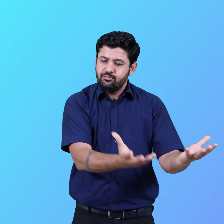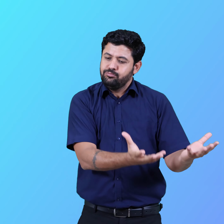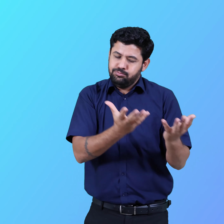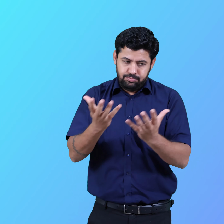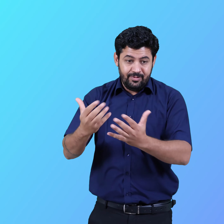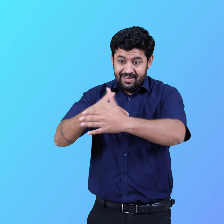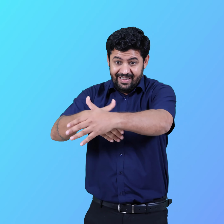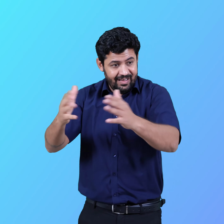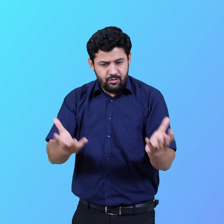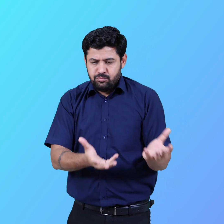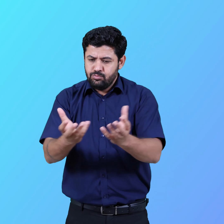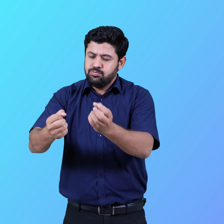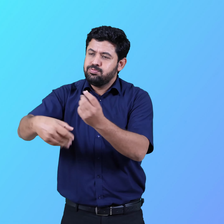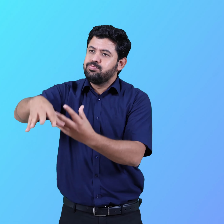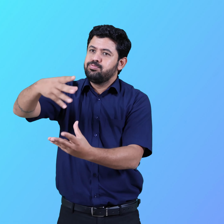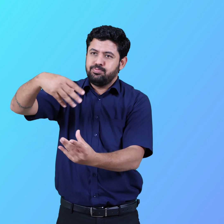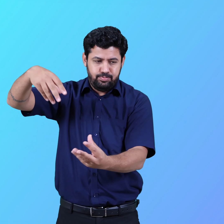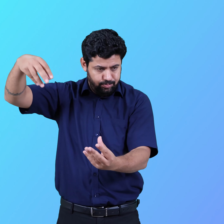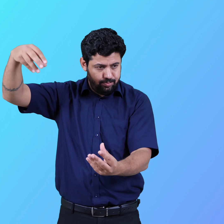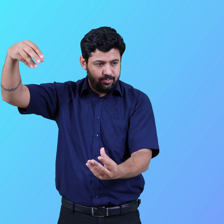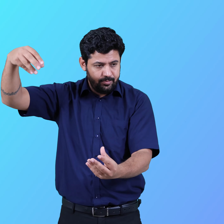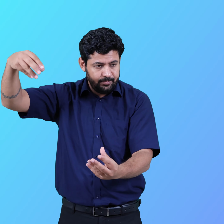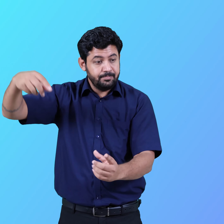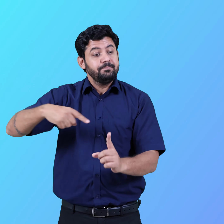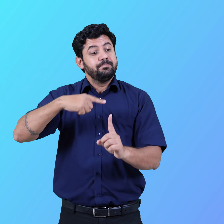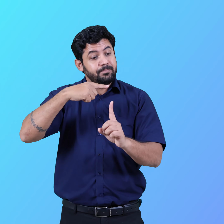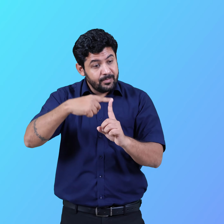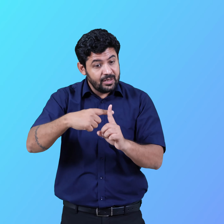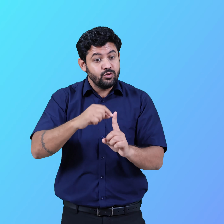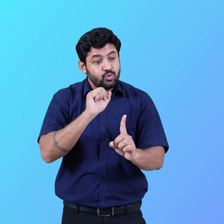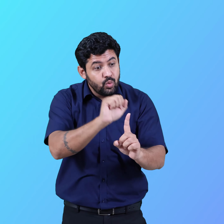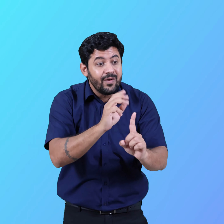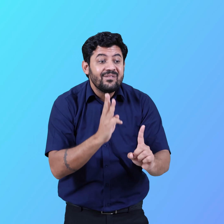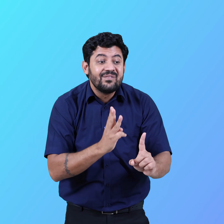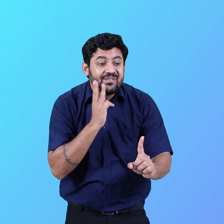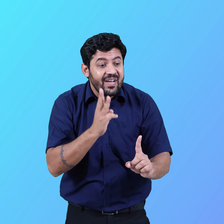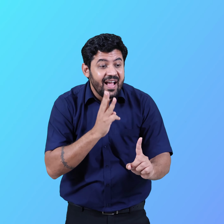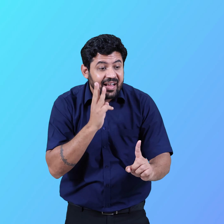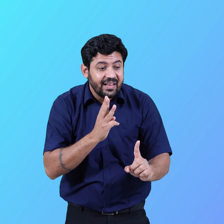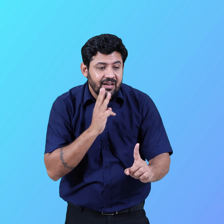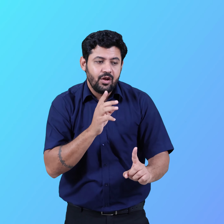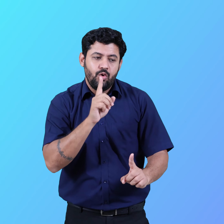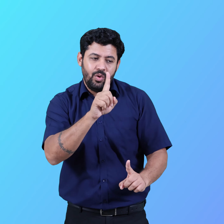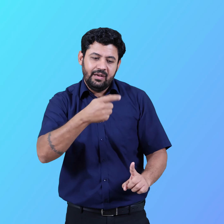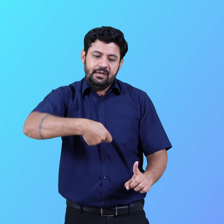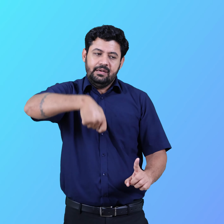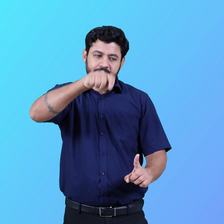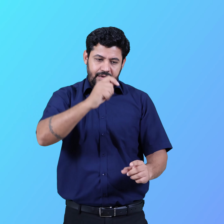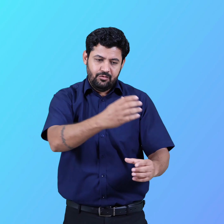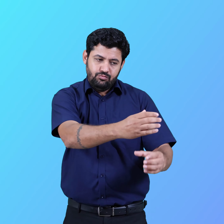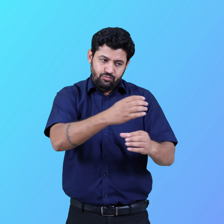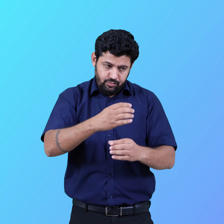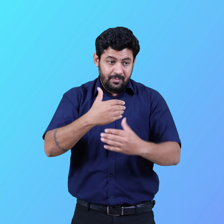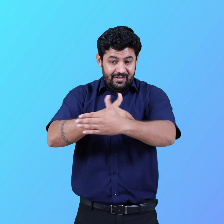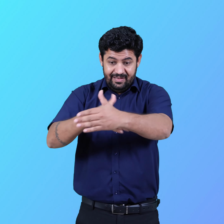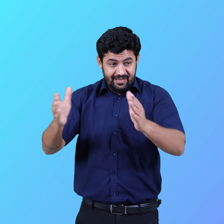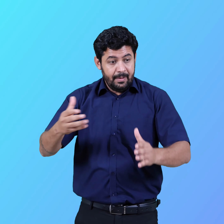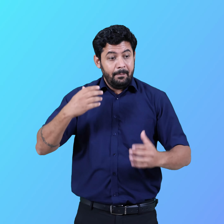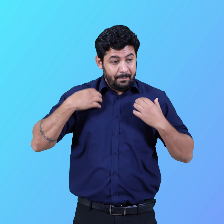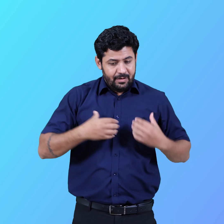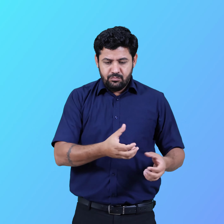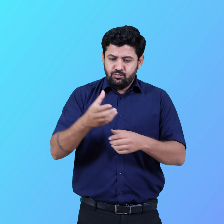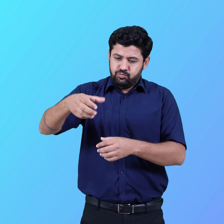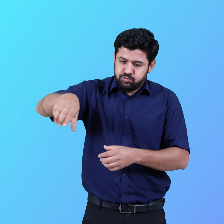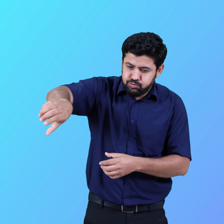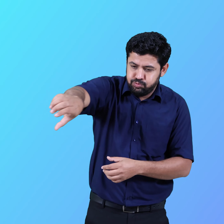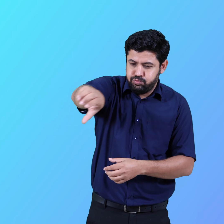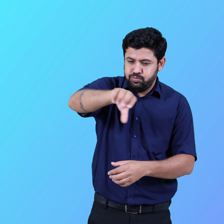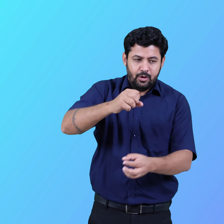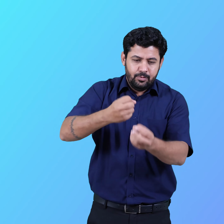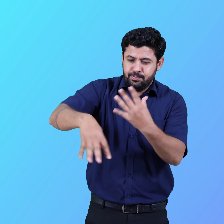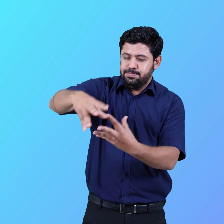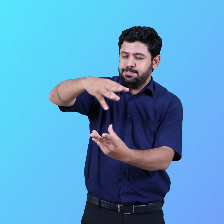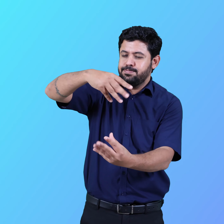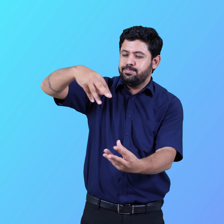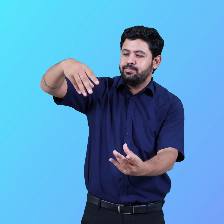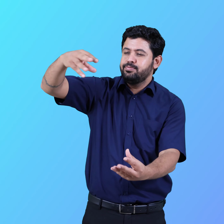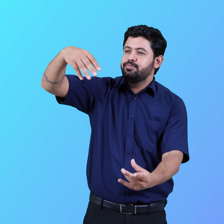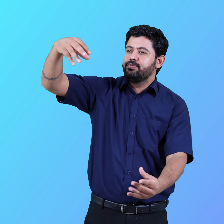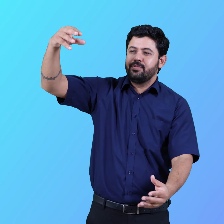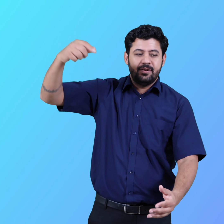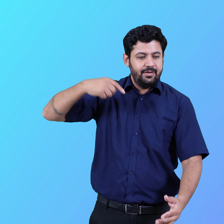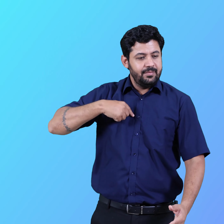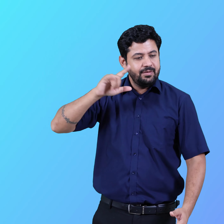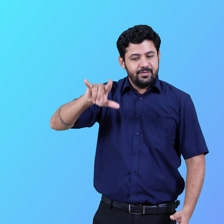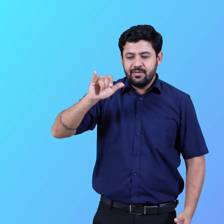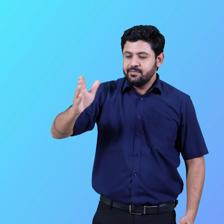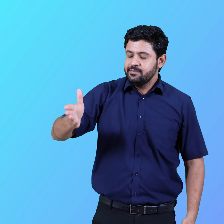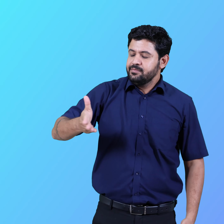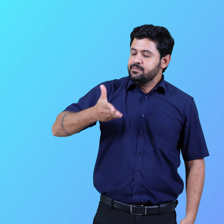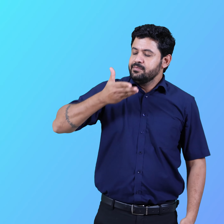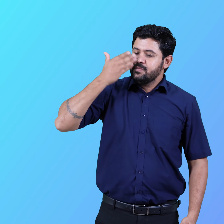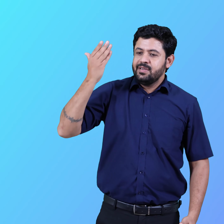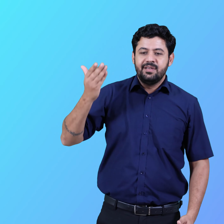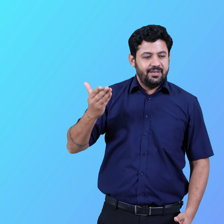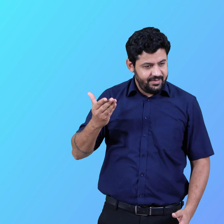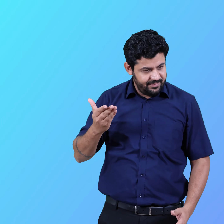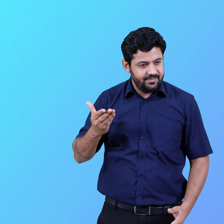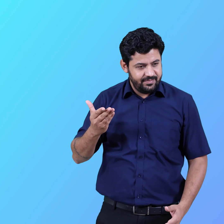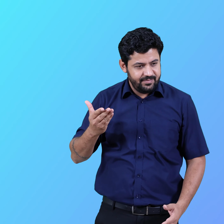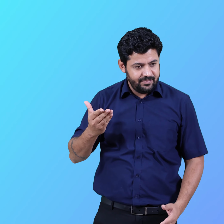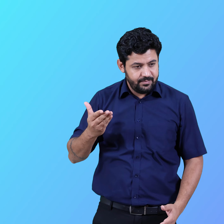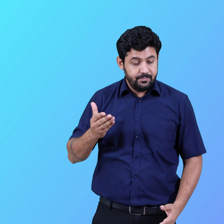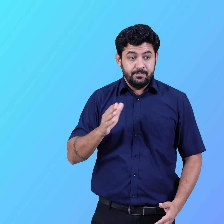You must also offer one litre of wine. The smell of that offering will please the LORD.